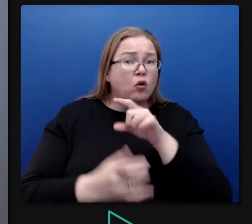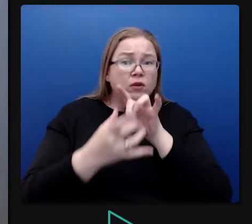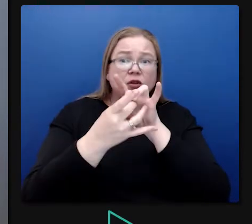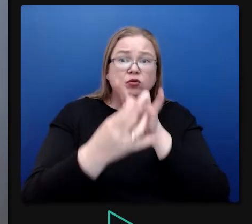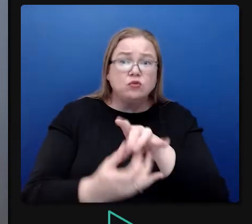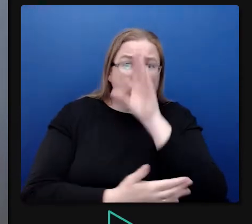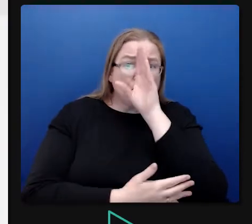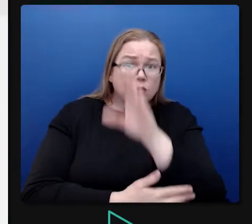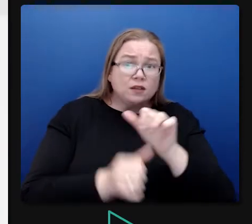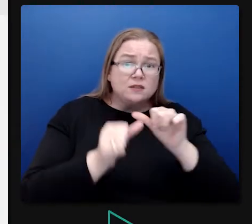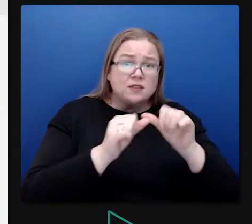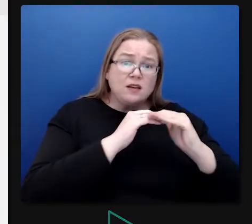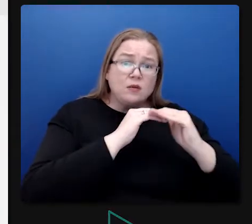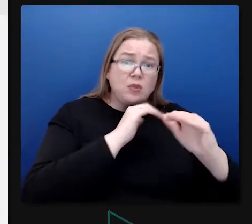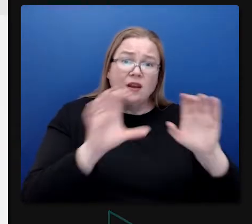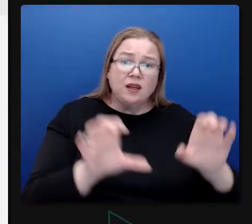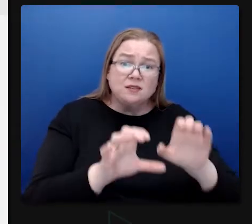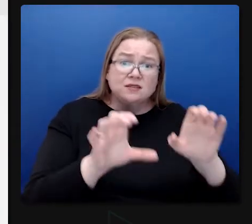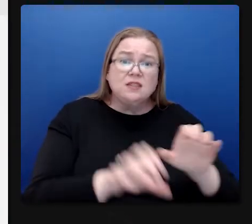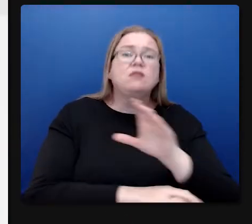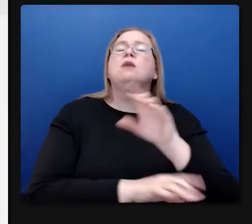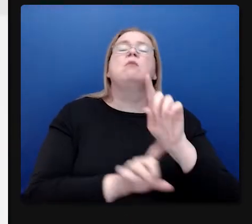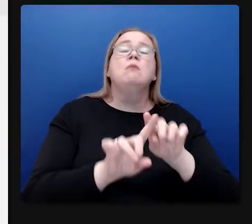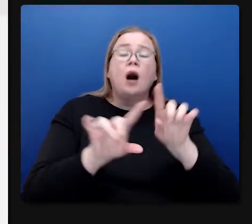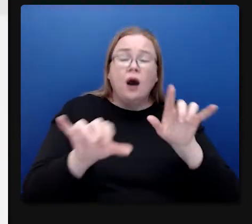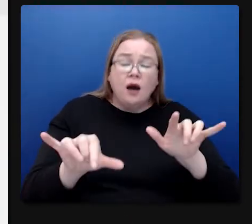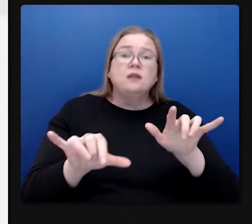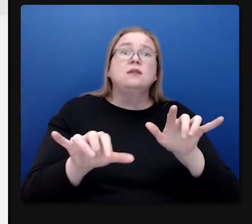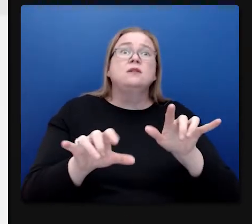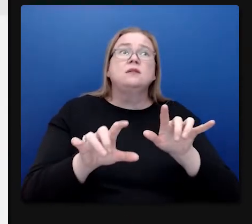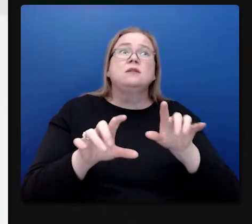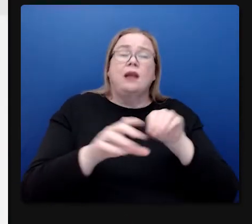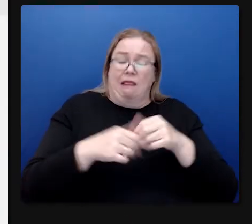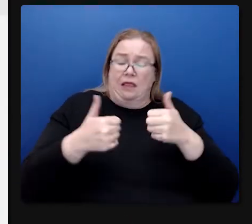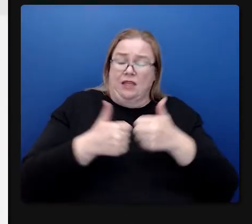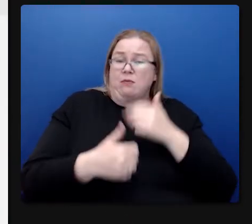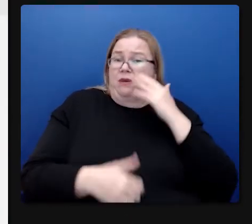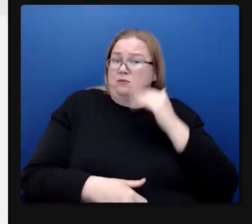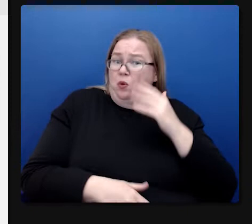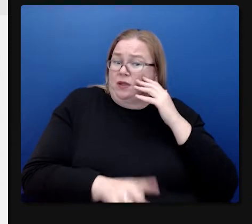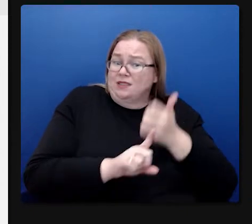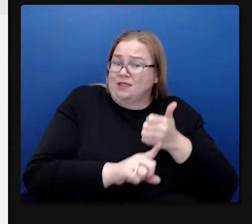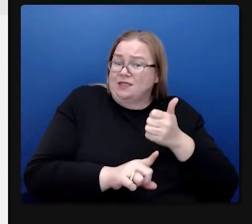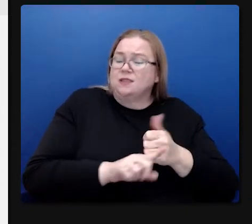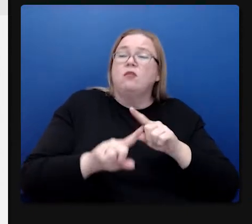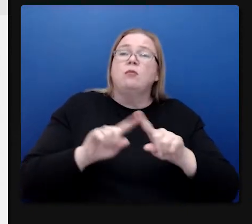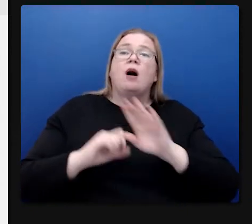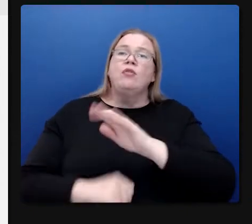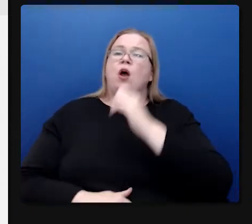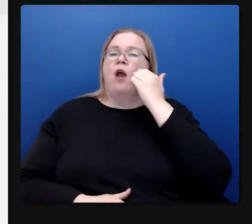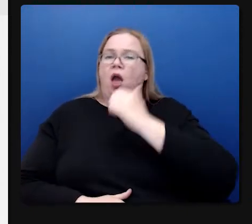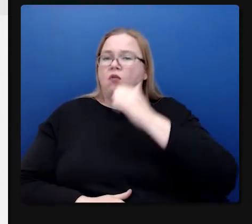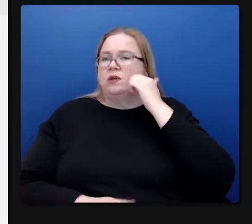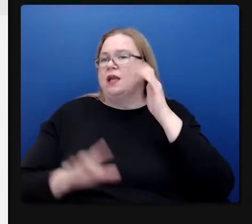to direct sustainability activity in the gaming experience, but also in their daily choices.